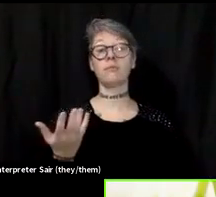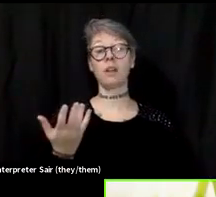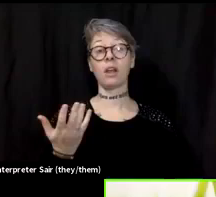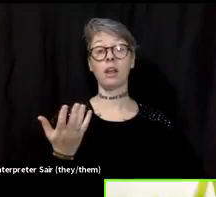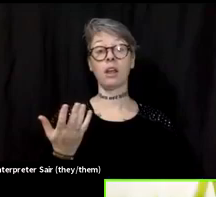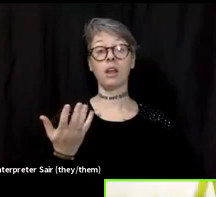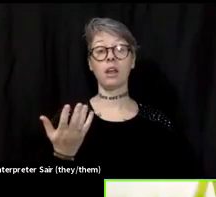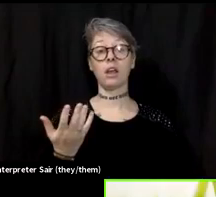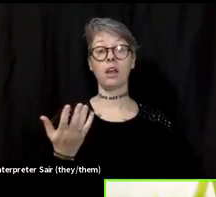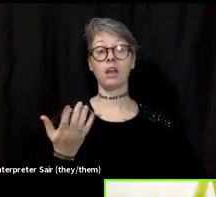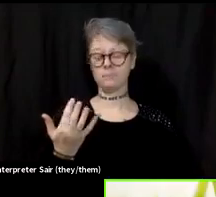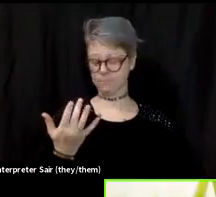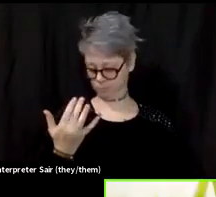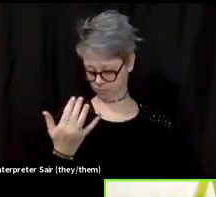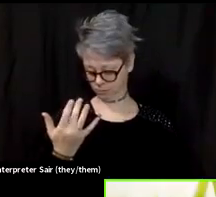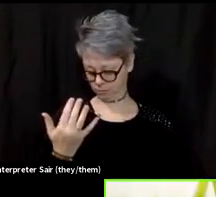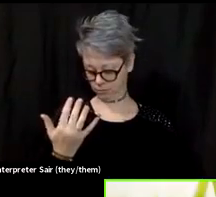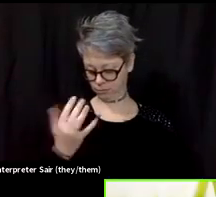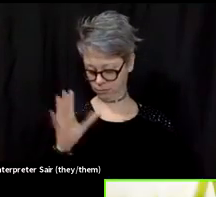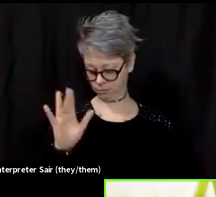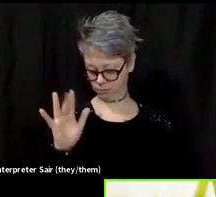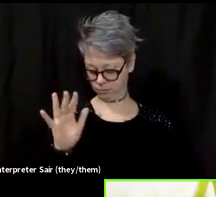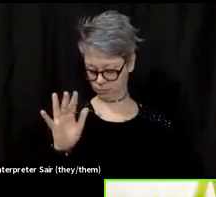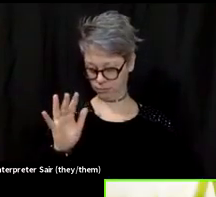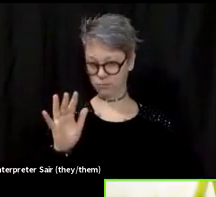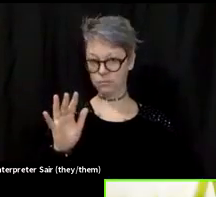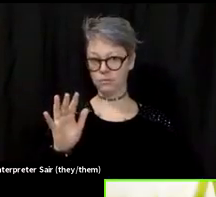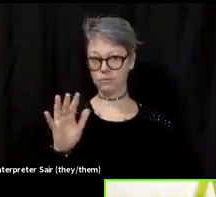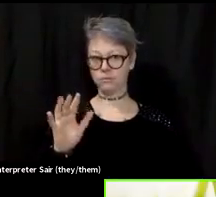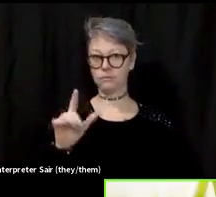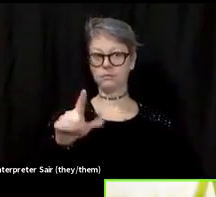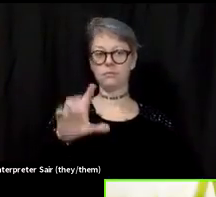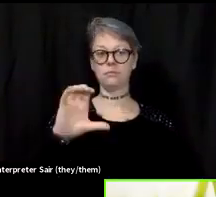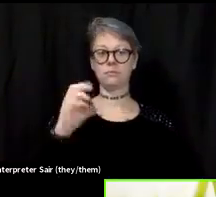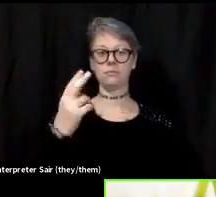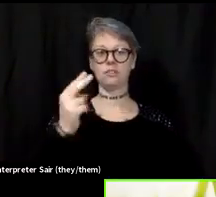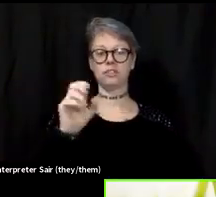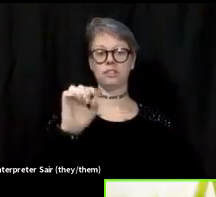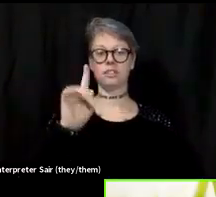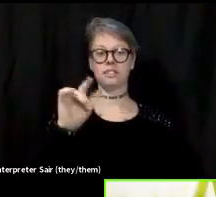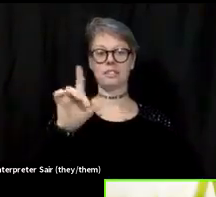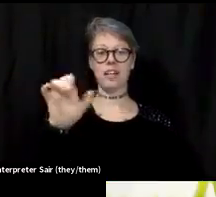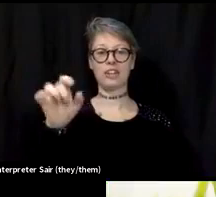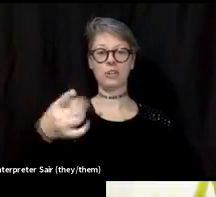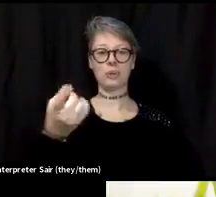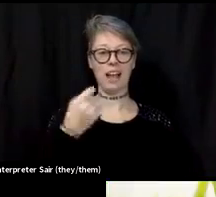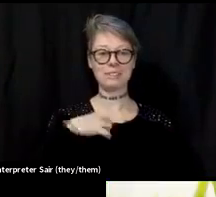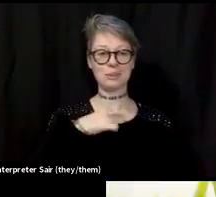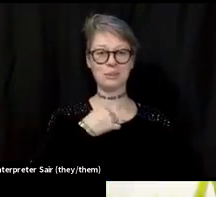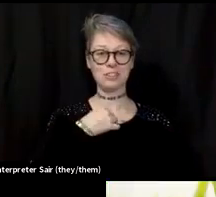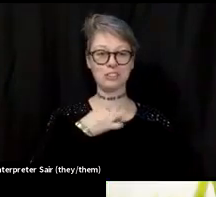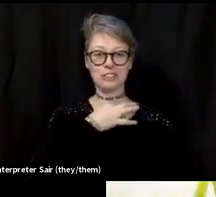lots of. like the. So try So, CHANTELLE you did ask a question CHANTELLE you did ask a